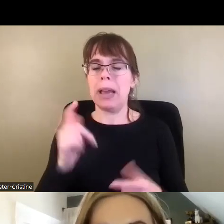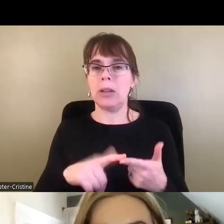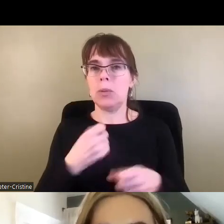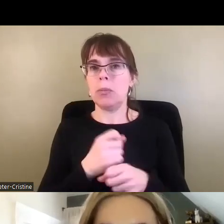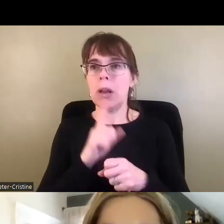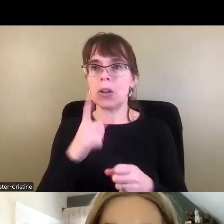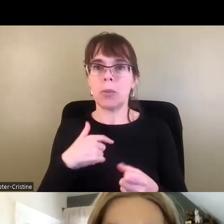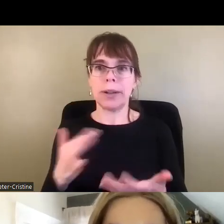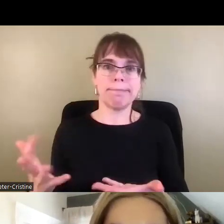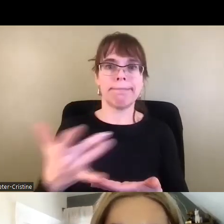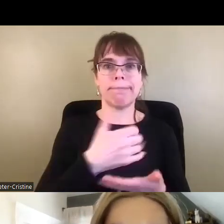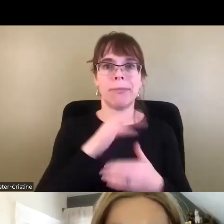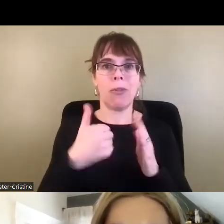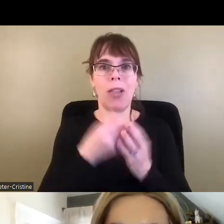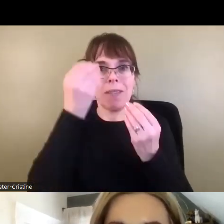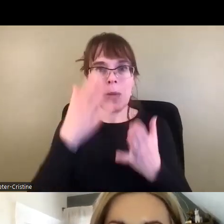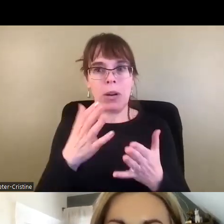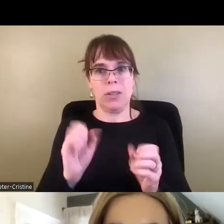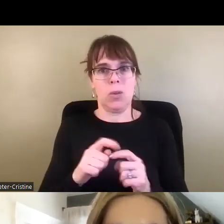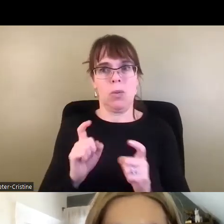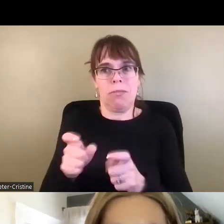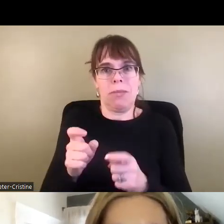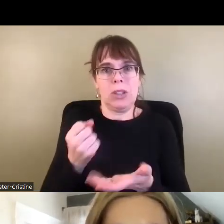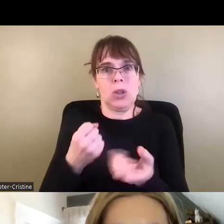gathering all the information, so we can support people as holistically as possible.